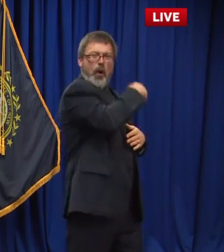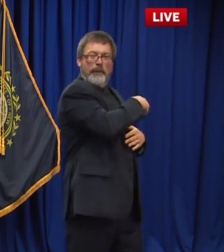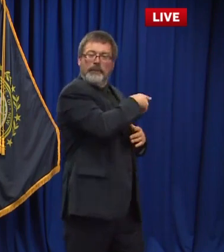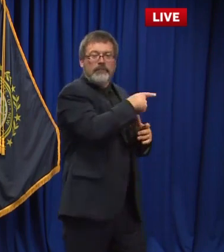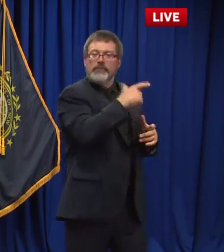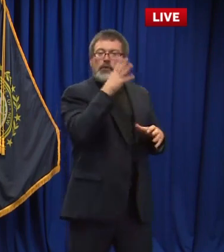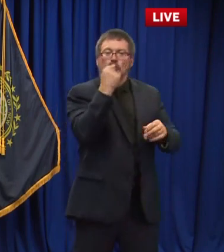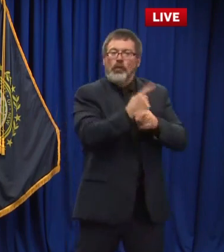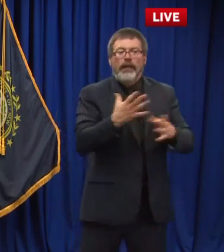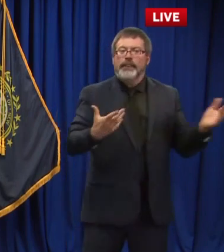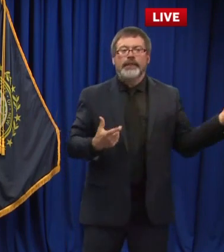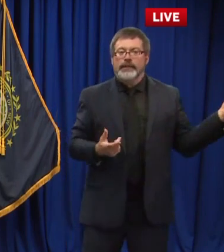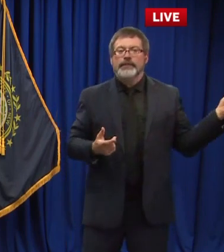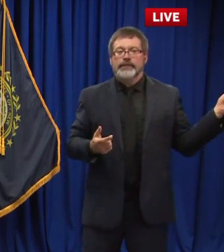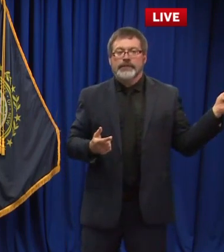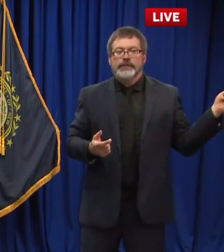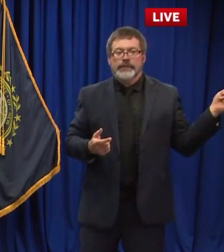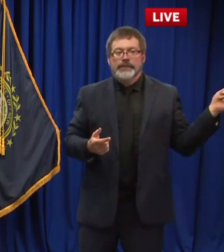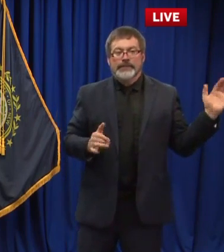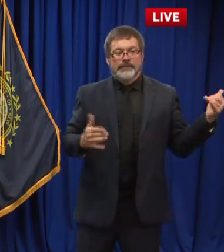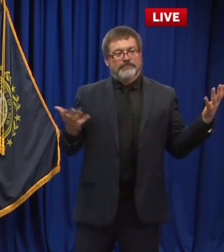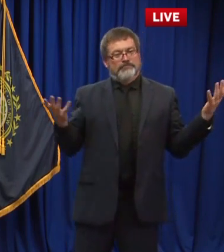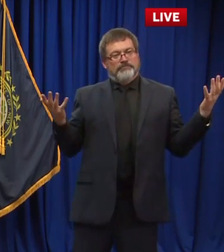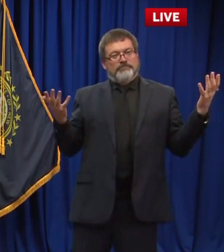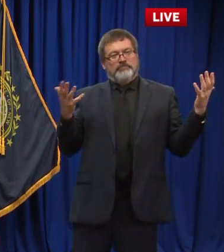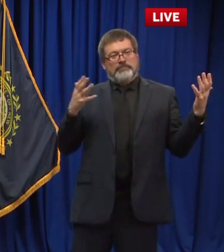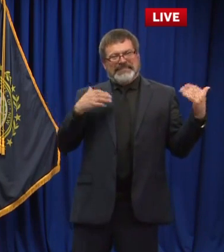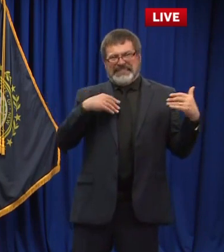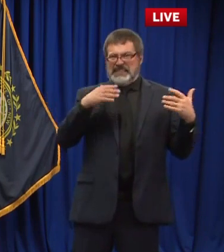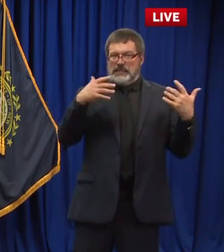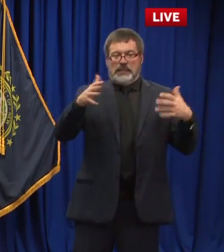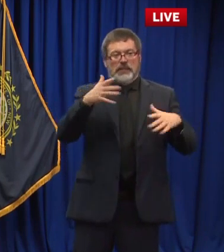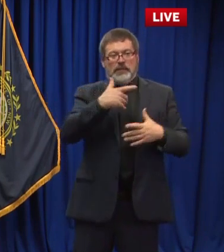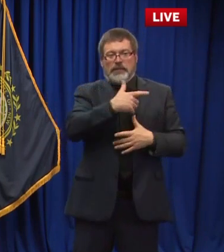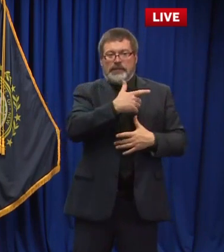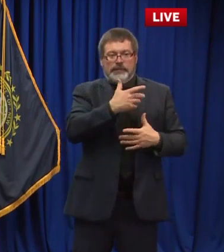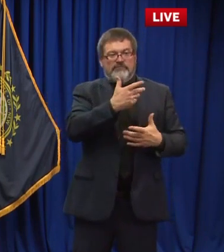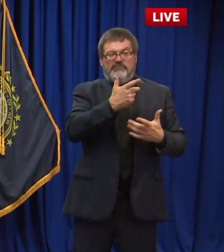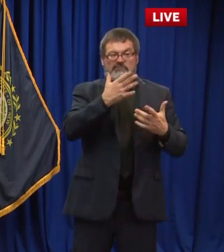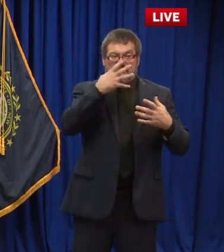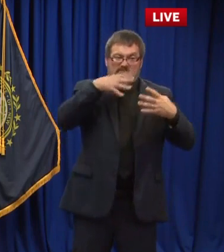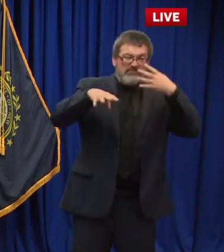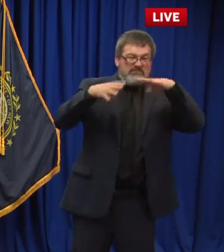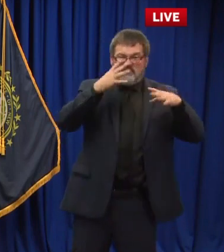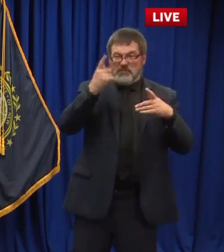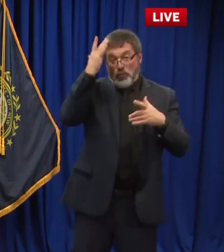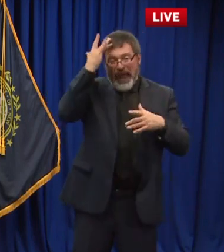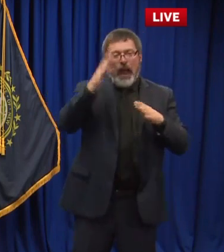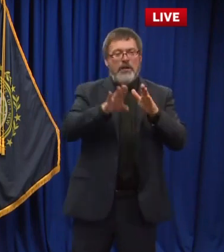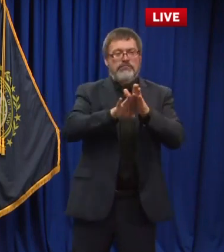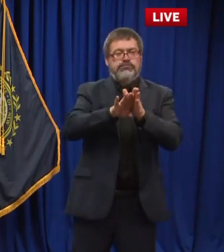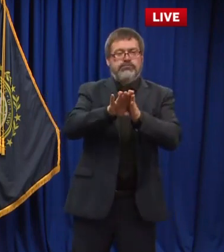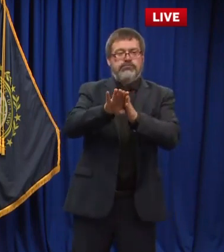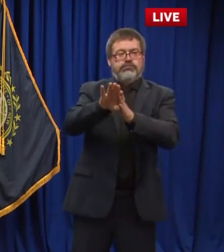GOD BLESS THE INDIVIDUALS IN FLORIDA OR TEXAS OR FLORIDA OR ARIZONA.